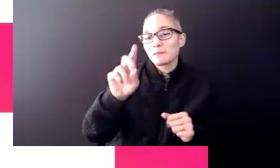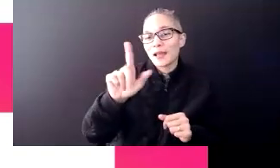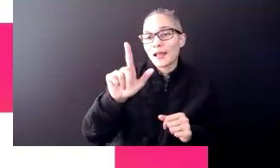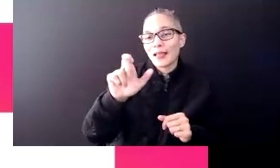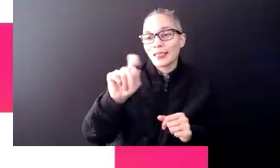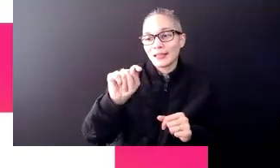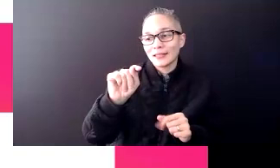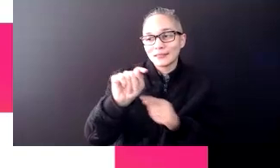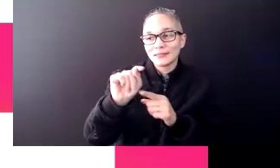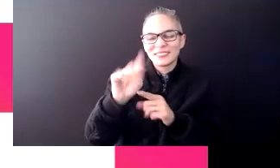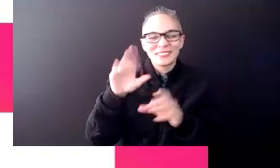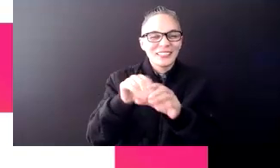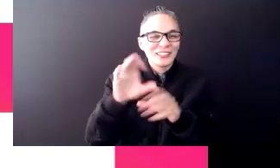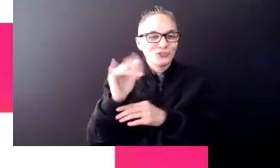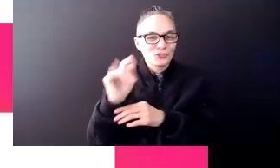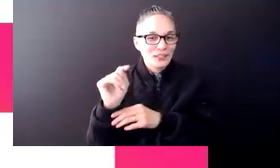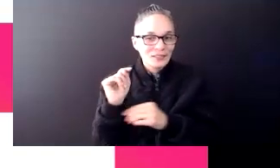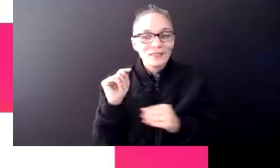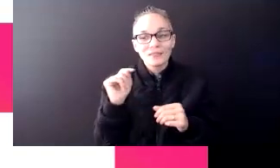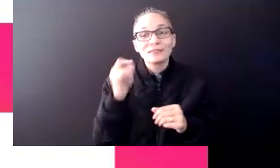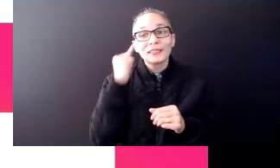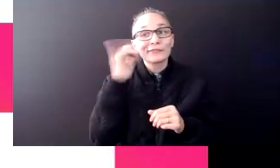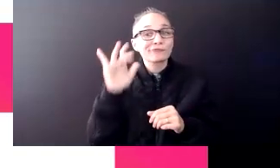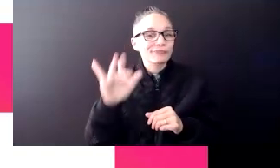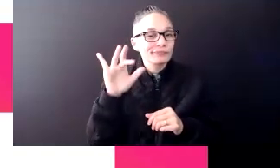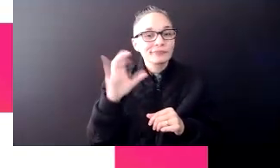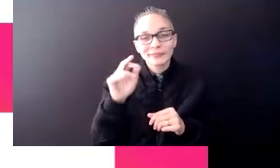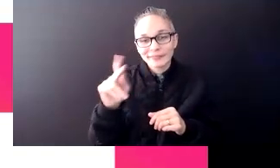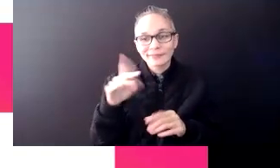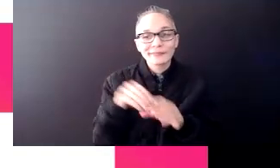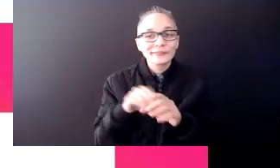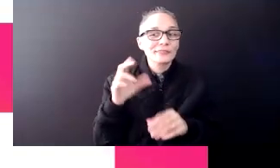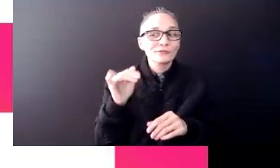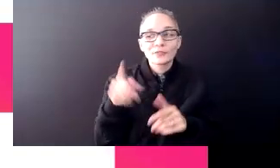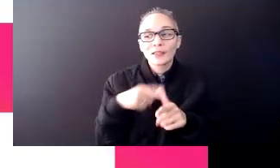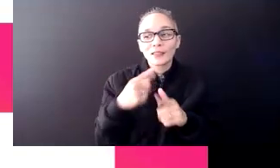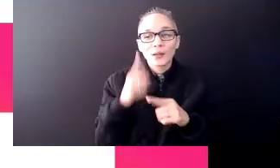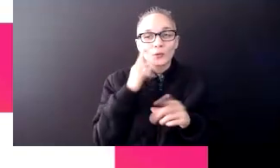And, click on that link in the chat and it'll take you to the Padlet.